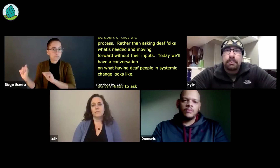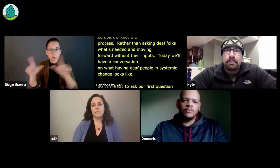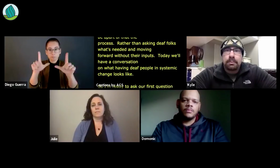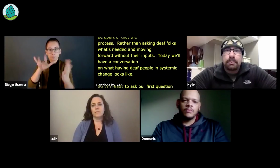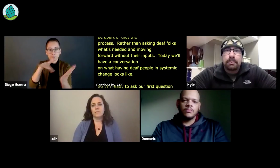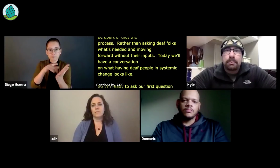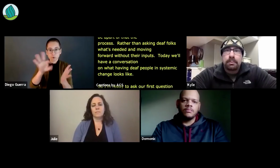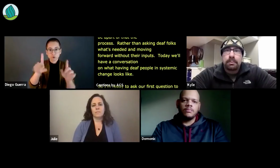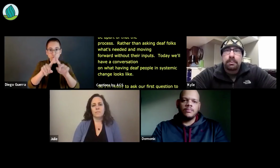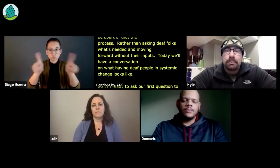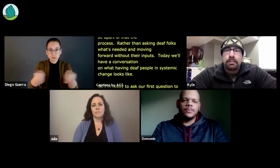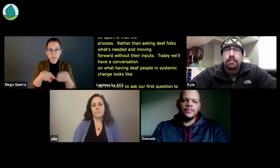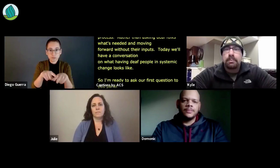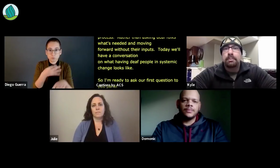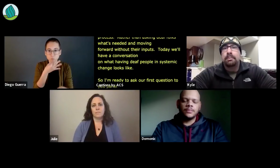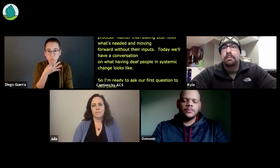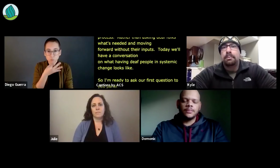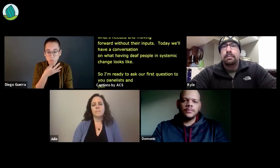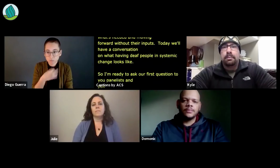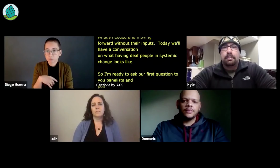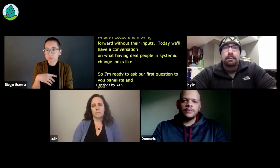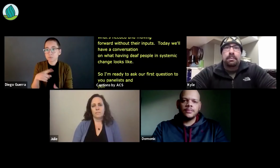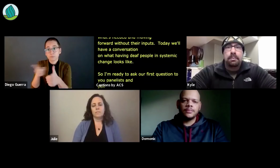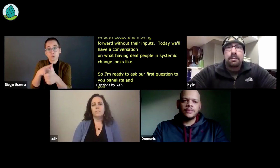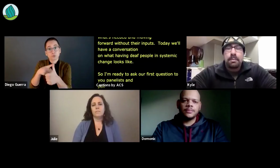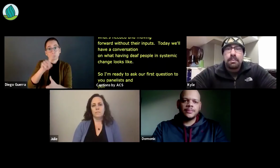You should see a poll question that will populate on the screen.